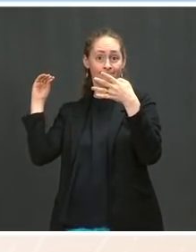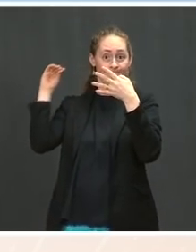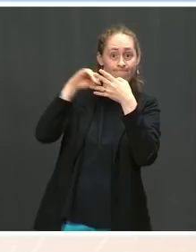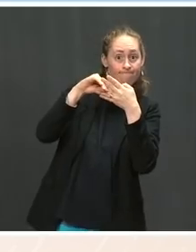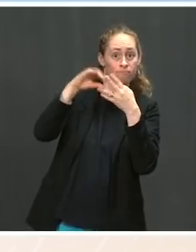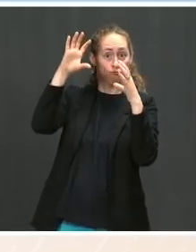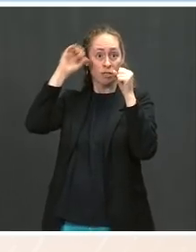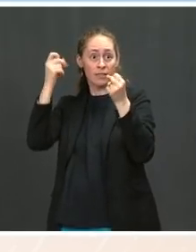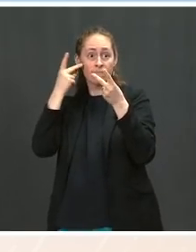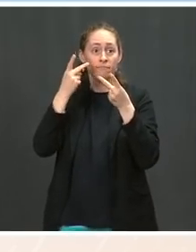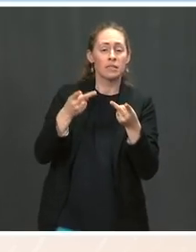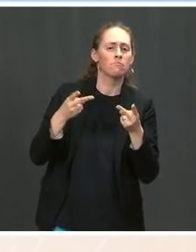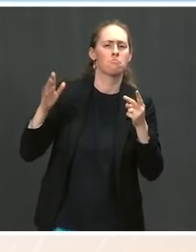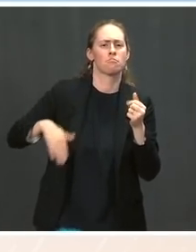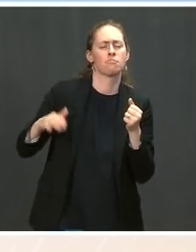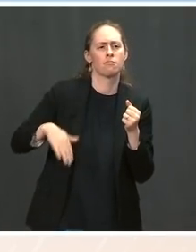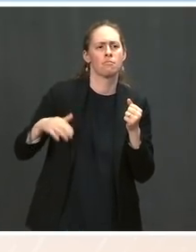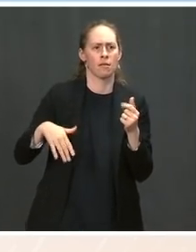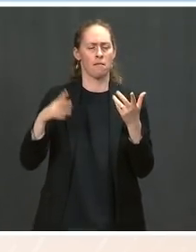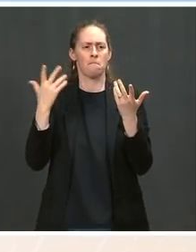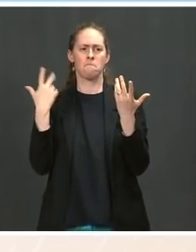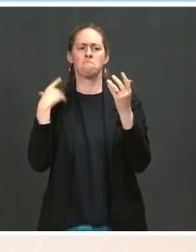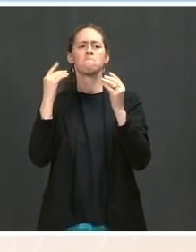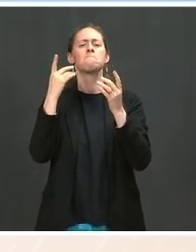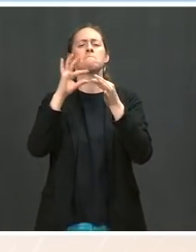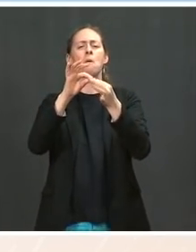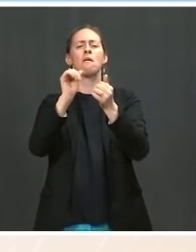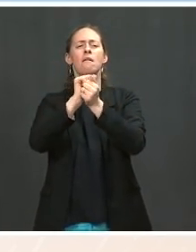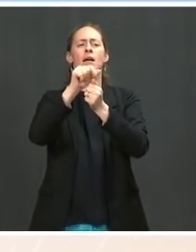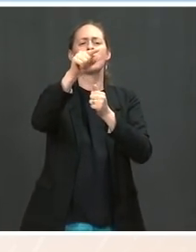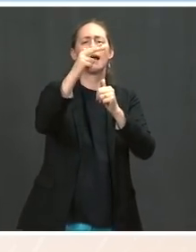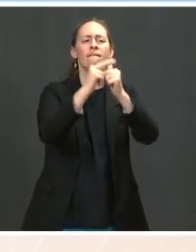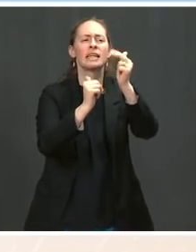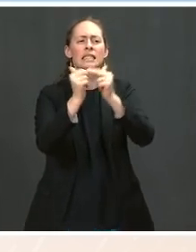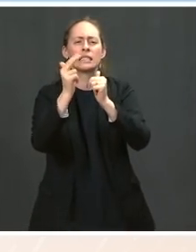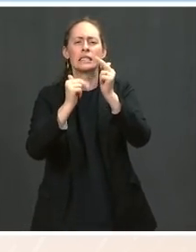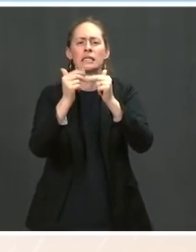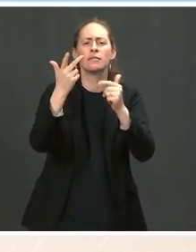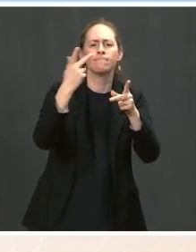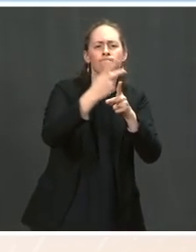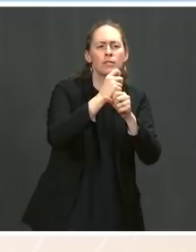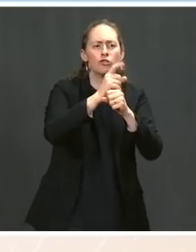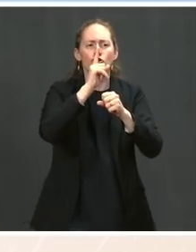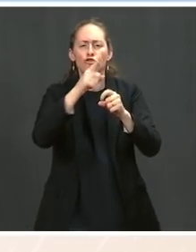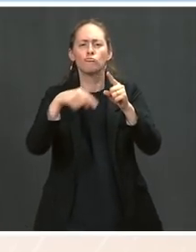is on opening up additional facilities, which we have done a great deal of in the last couple of weeks;